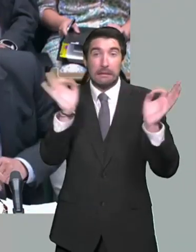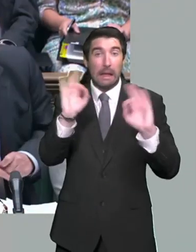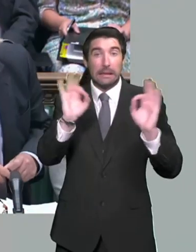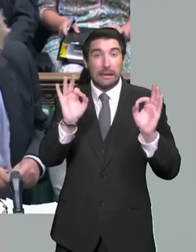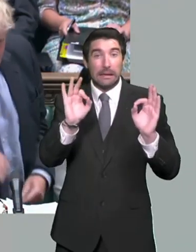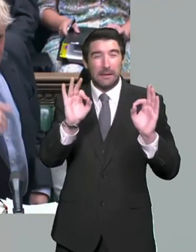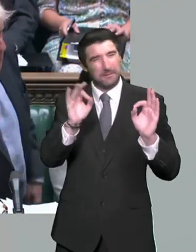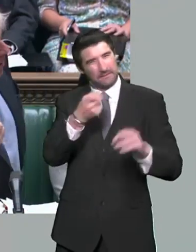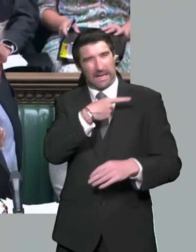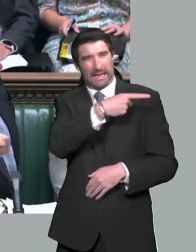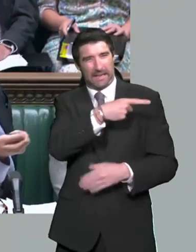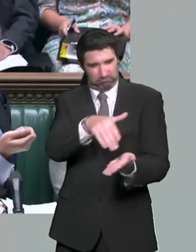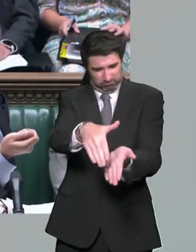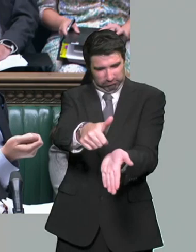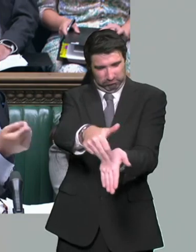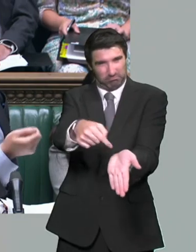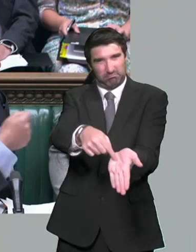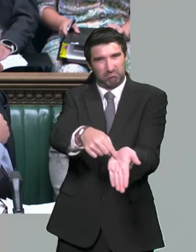By the way, the right hon. and learned Gentleman has not mentioned this, but they are on the